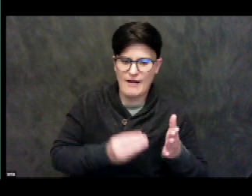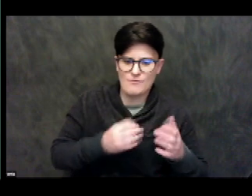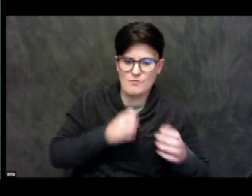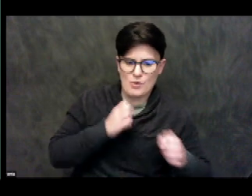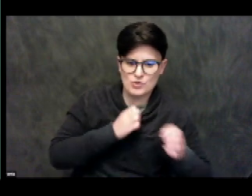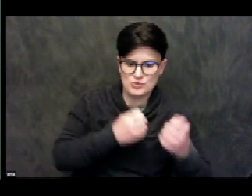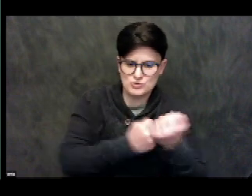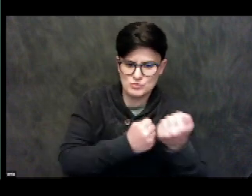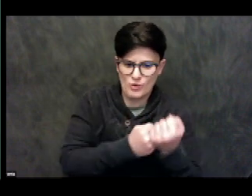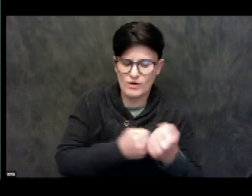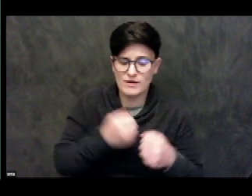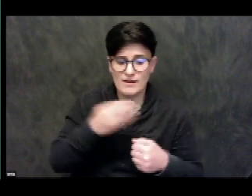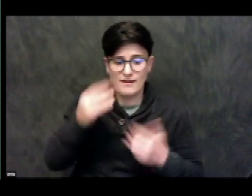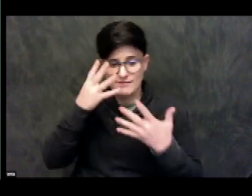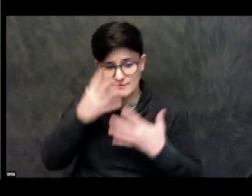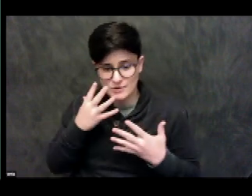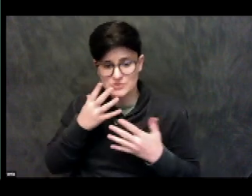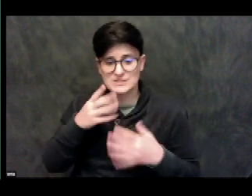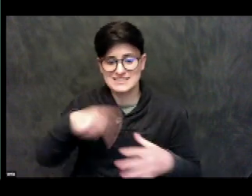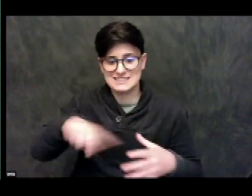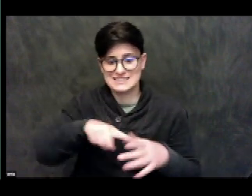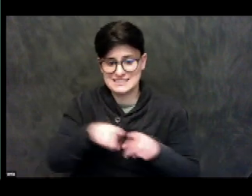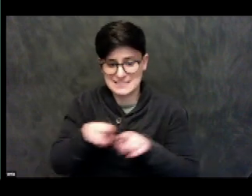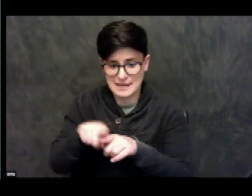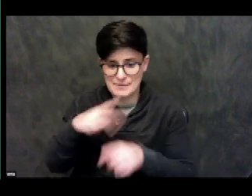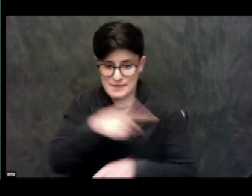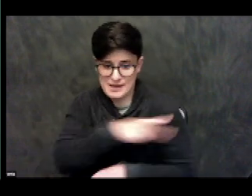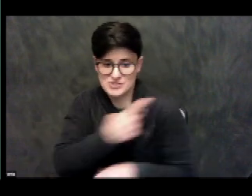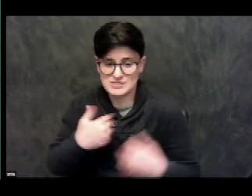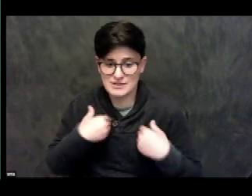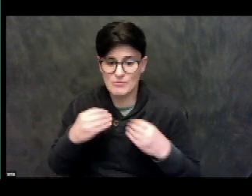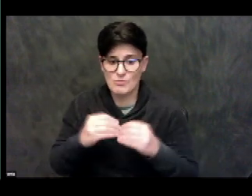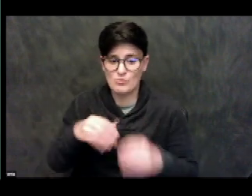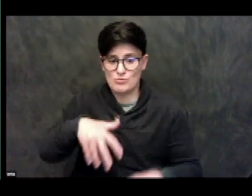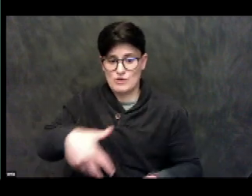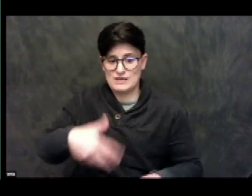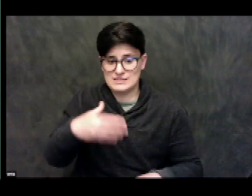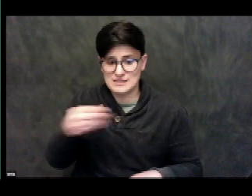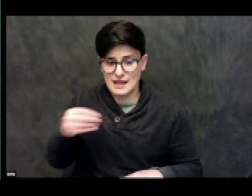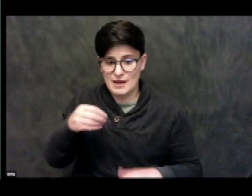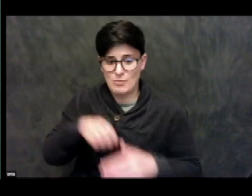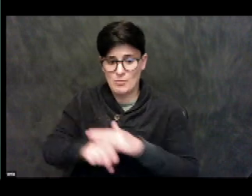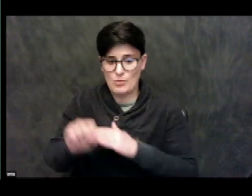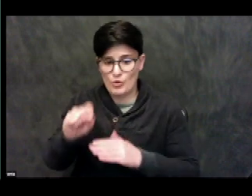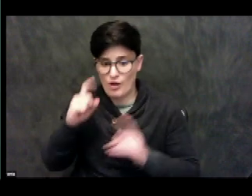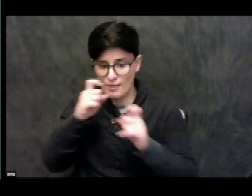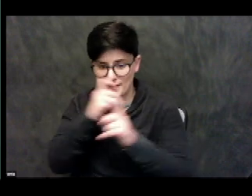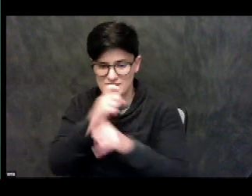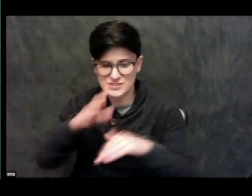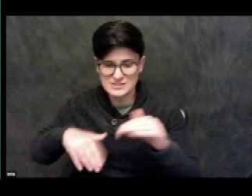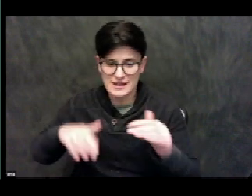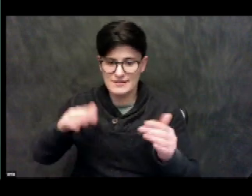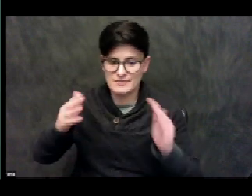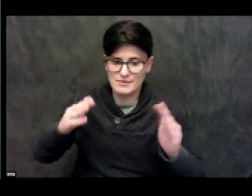than the overall population. For this reason, preconception, counseling, and education is likely of great value.